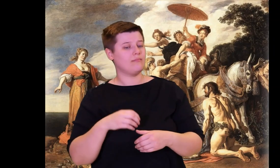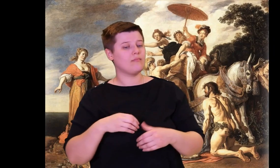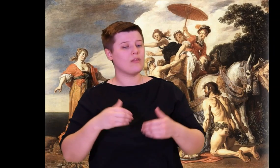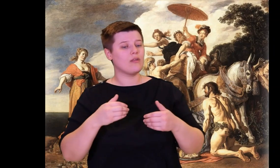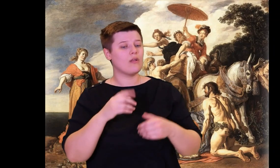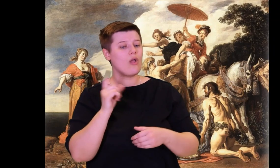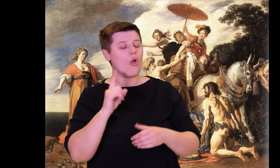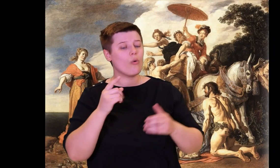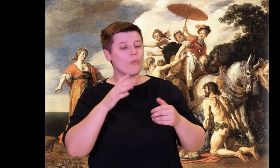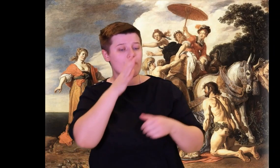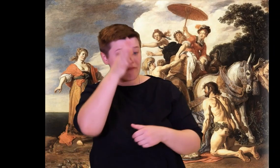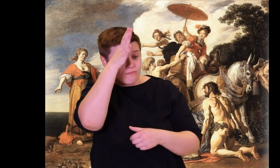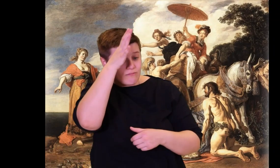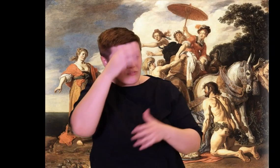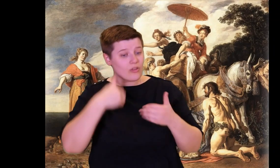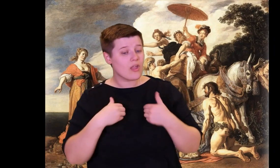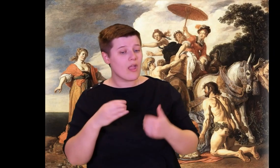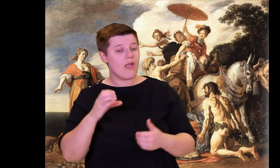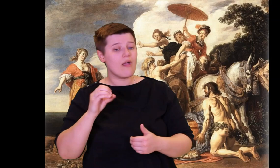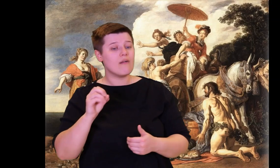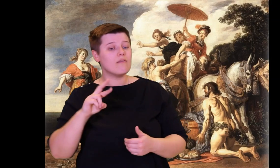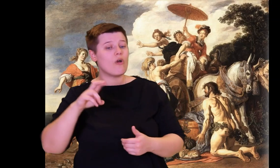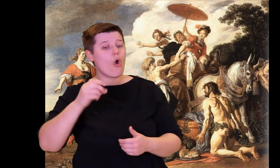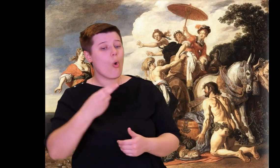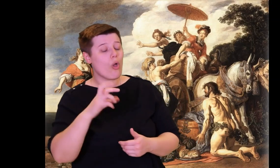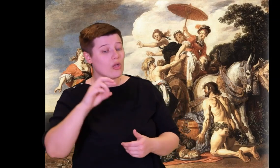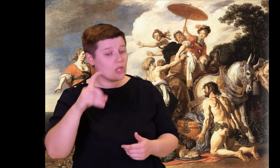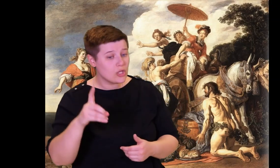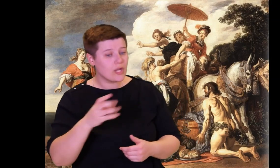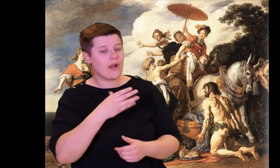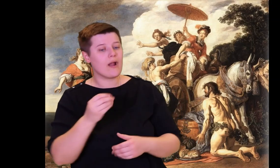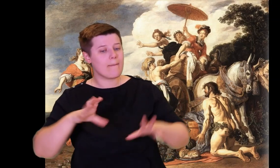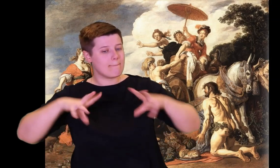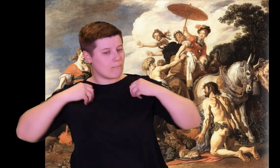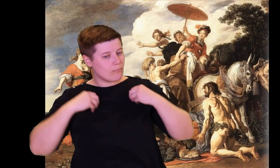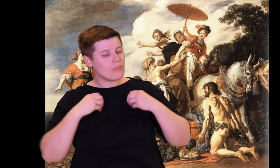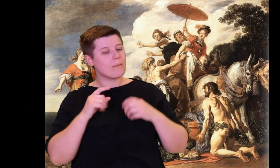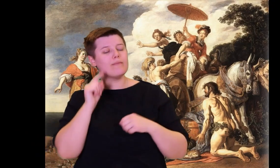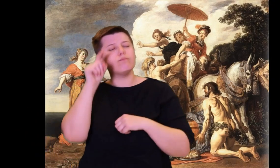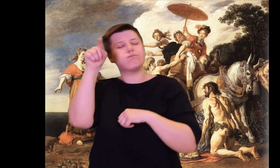So they will shame me. I myself would blame a girl who got too intimate with men